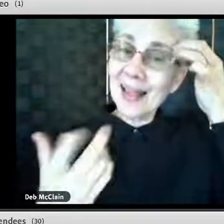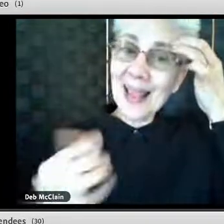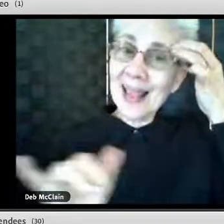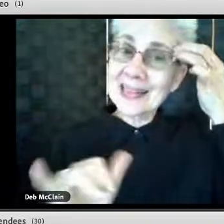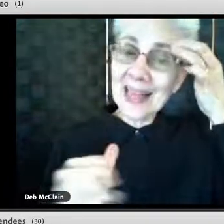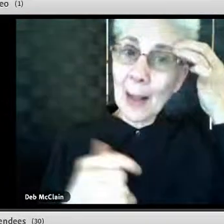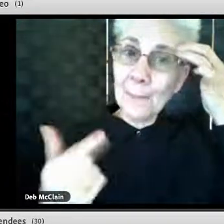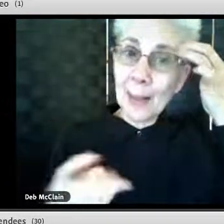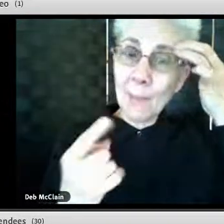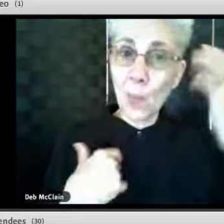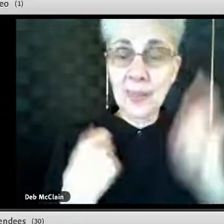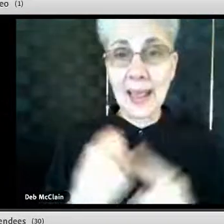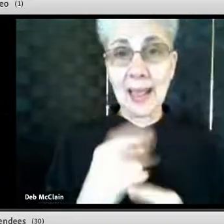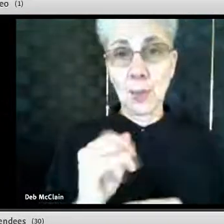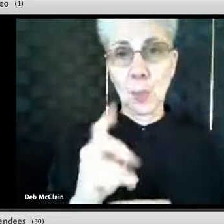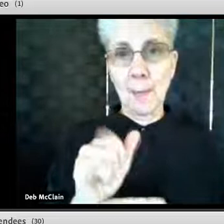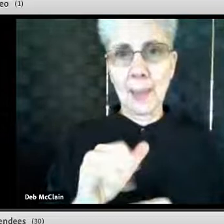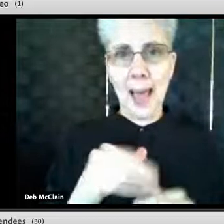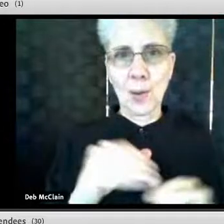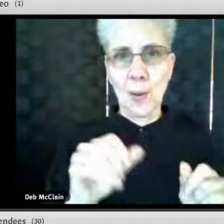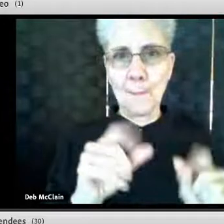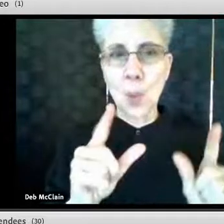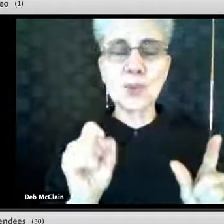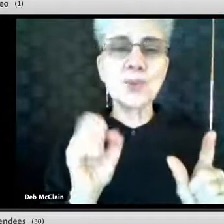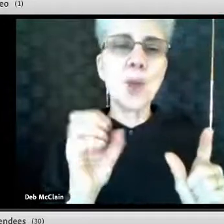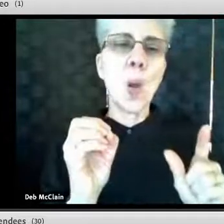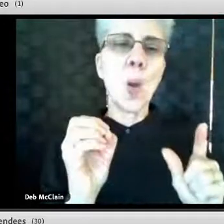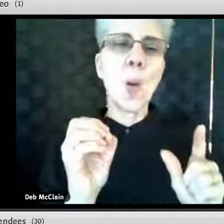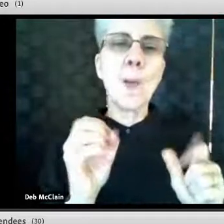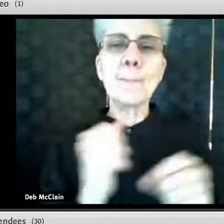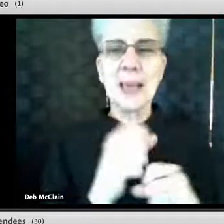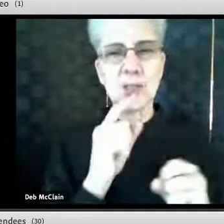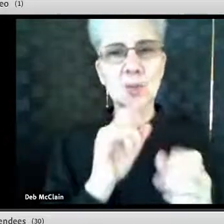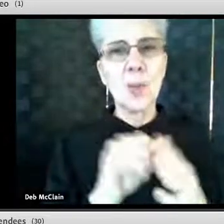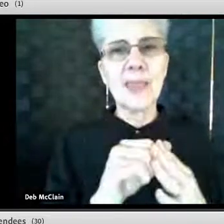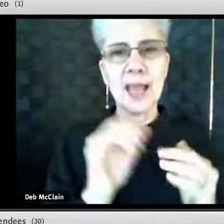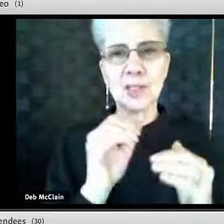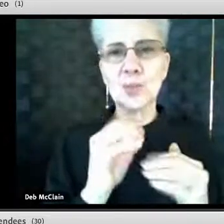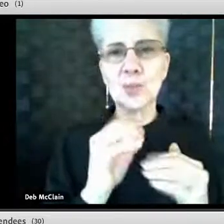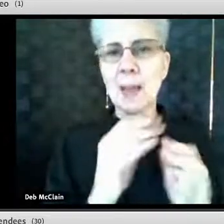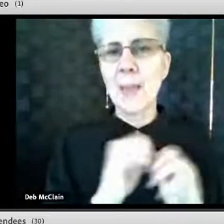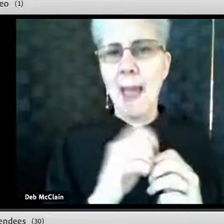It's like a big moment when they hit a reply on a post. So making sure that you somehow acknowledge